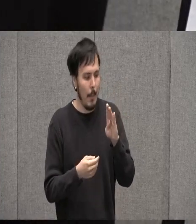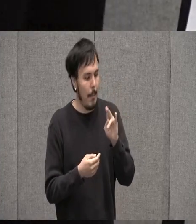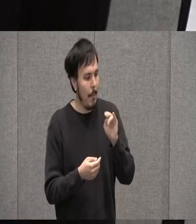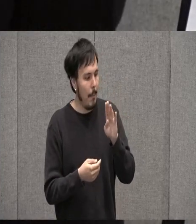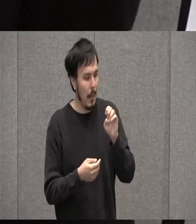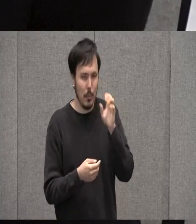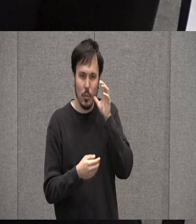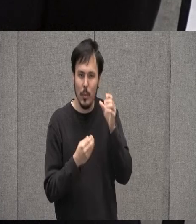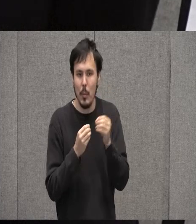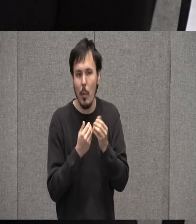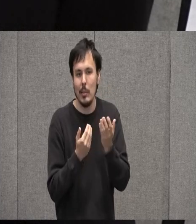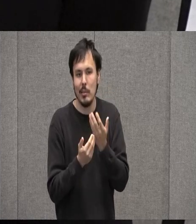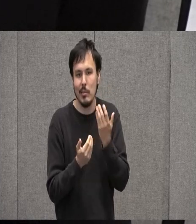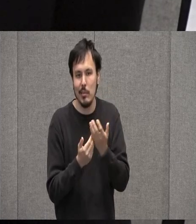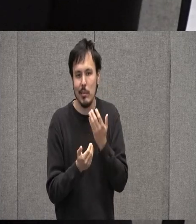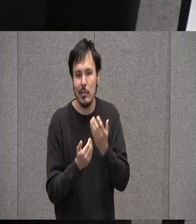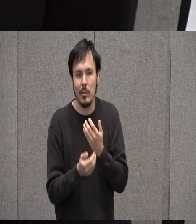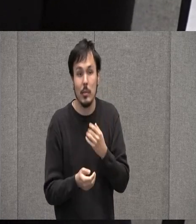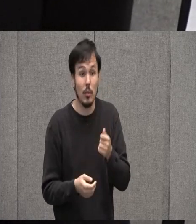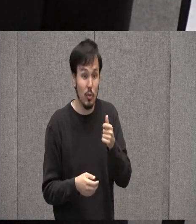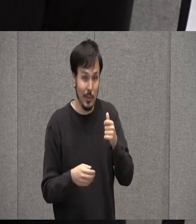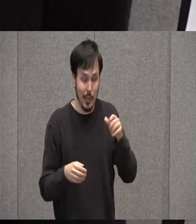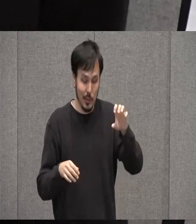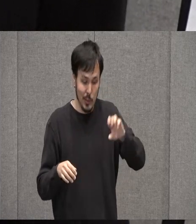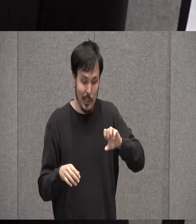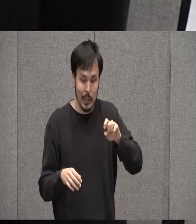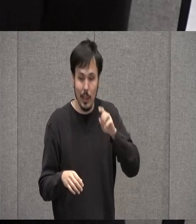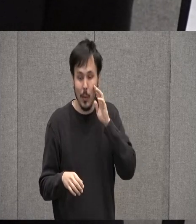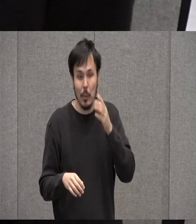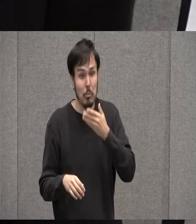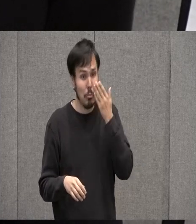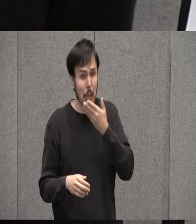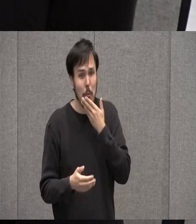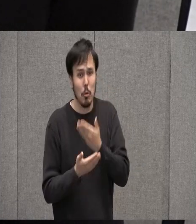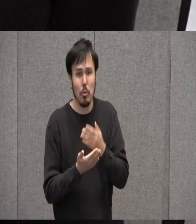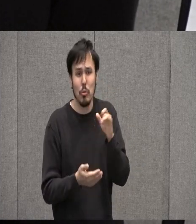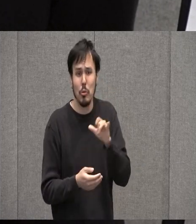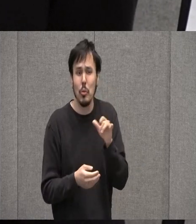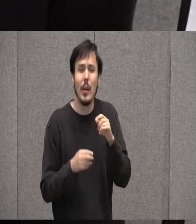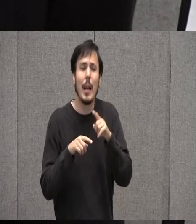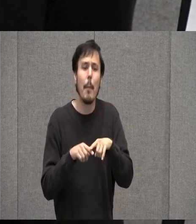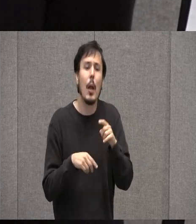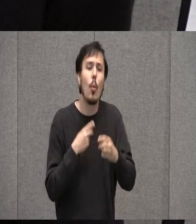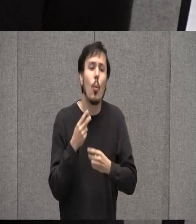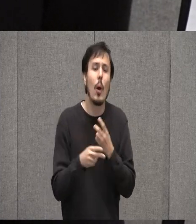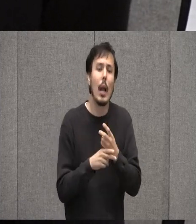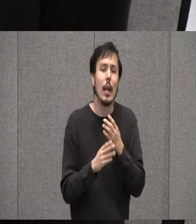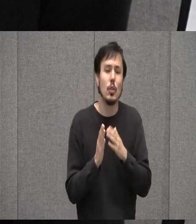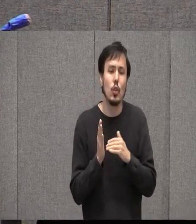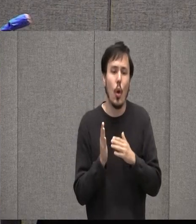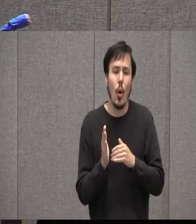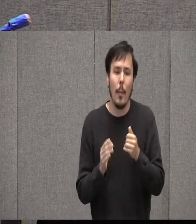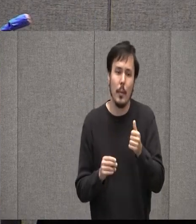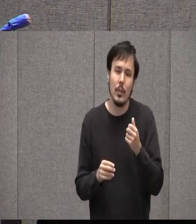because then your bubbles smell really good depending on what kind of dish soap you use. Okay, so there's one.